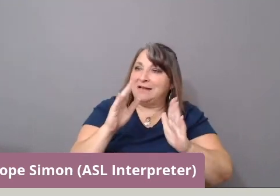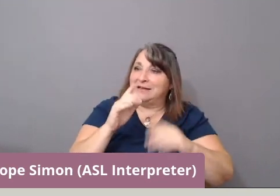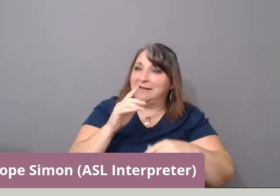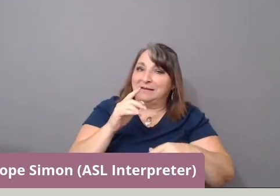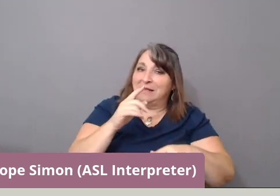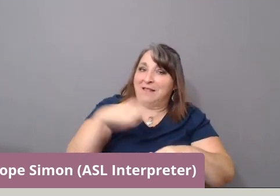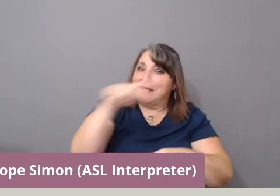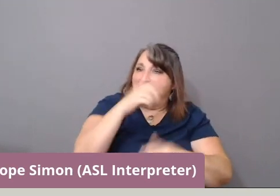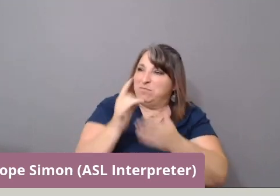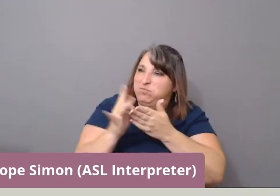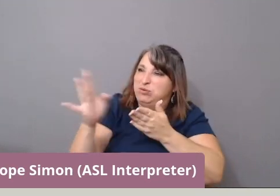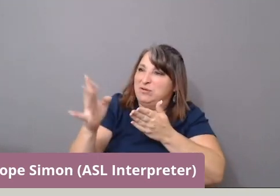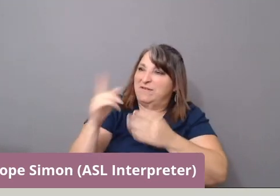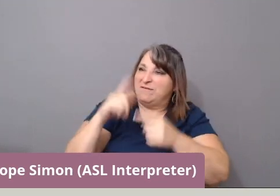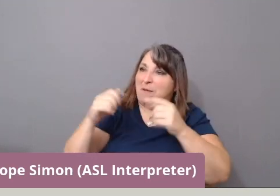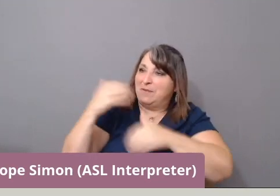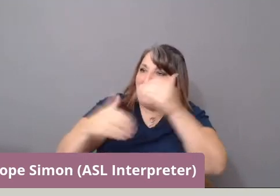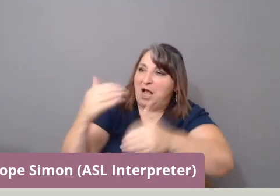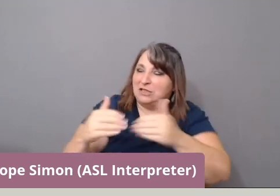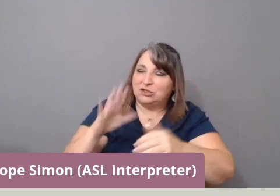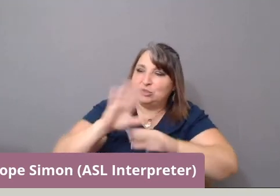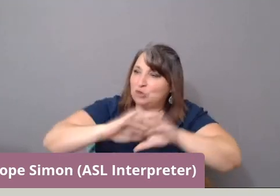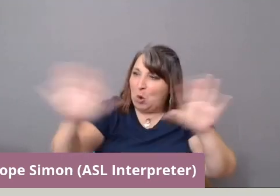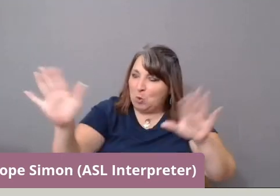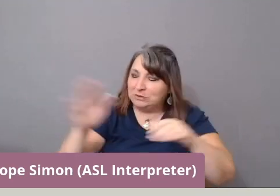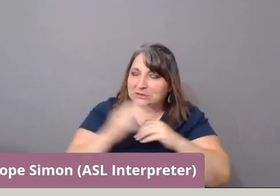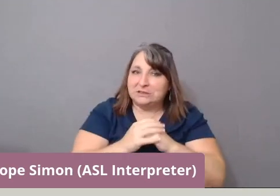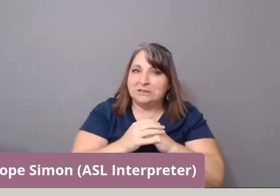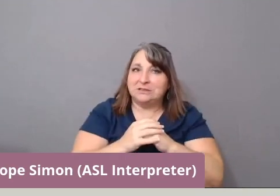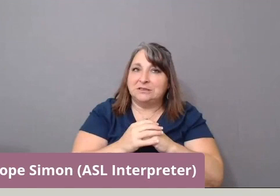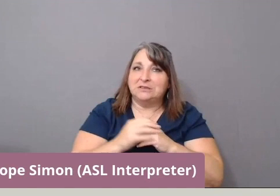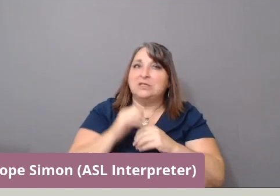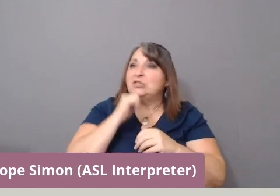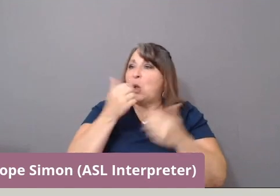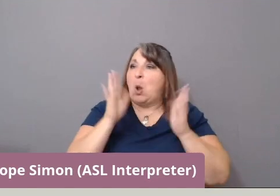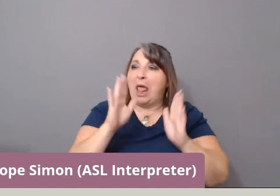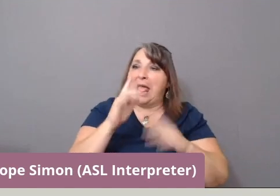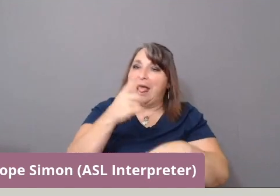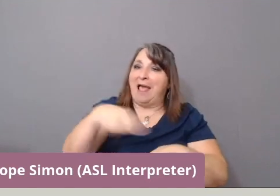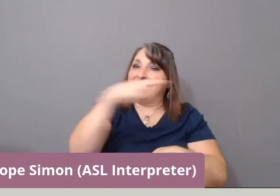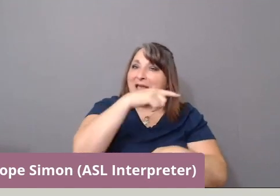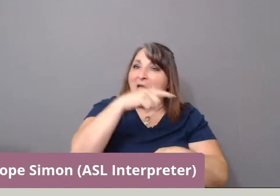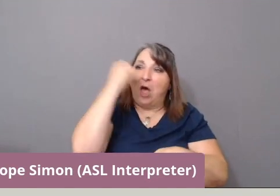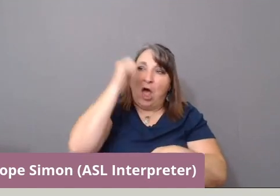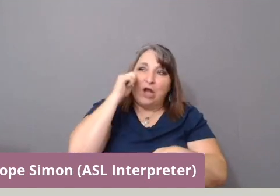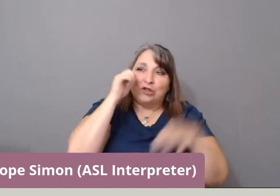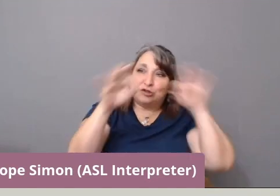Don't let them wait until the film is picked up